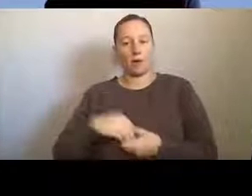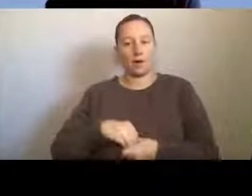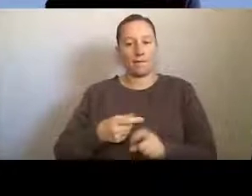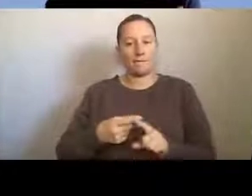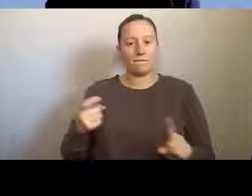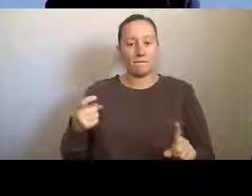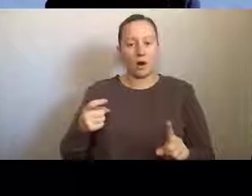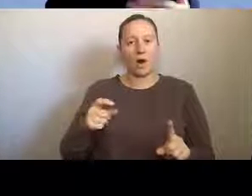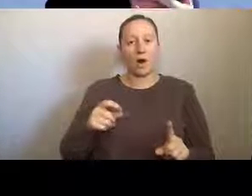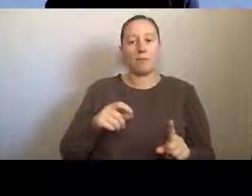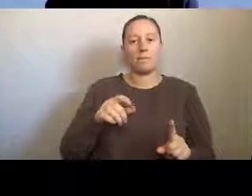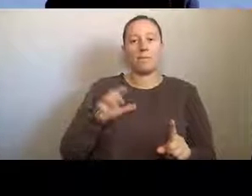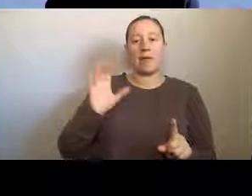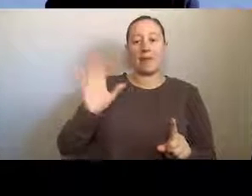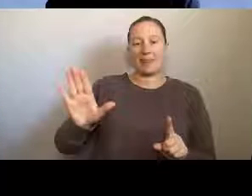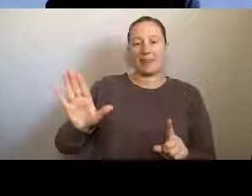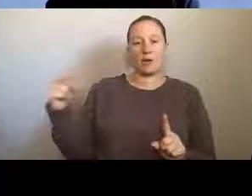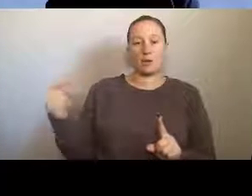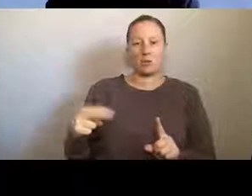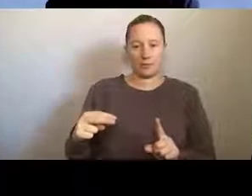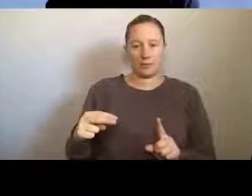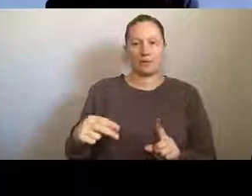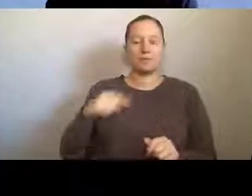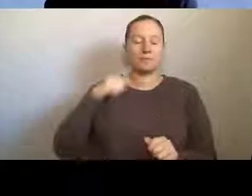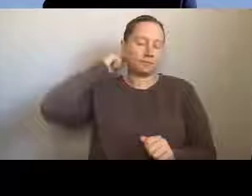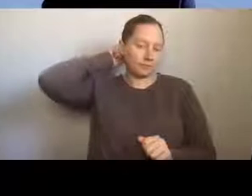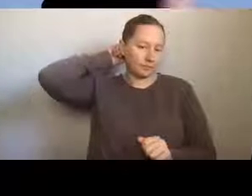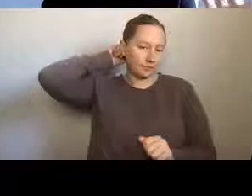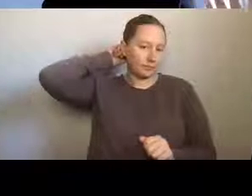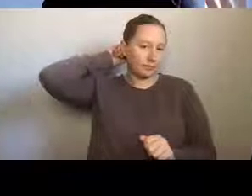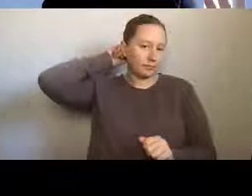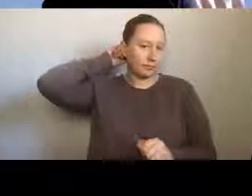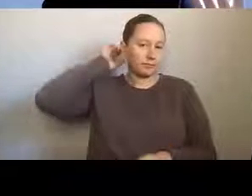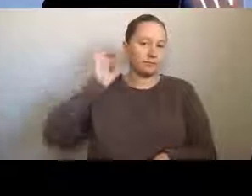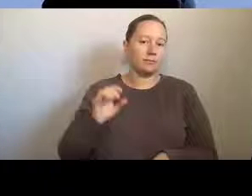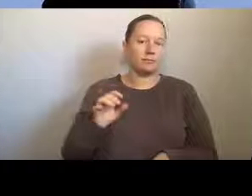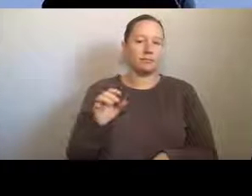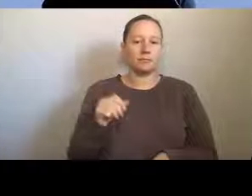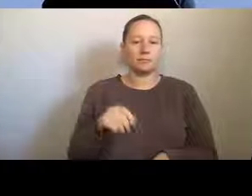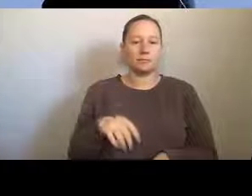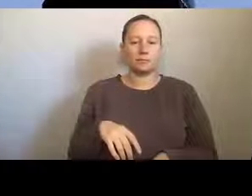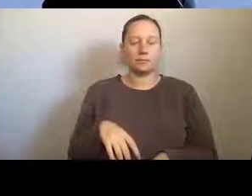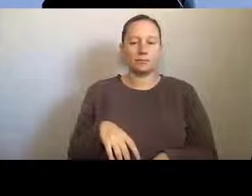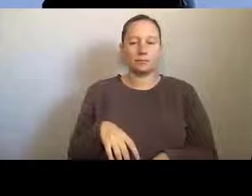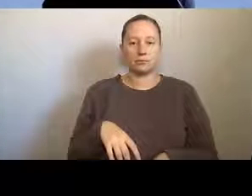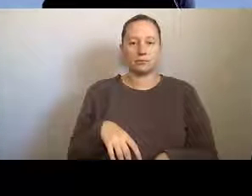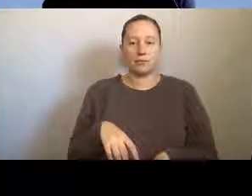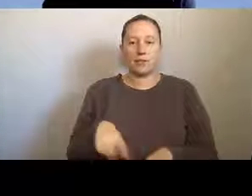of your prospective research participants. So would seeking same-day consent